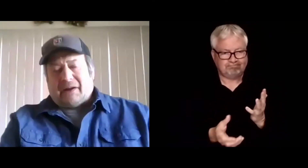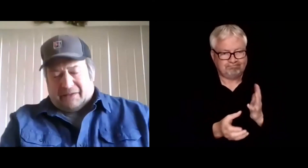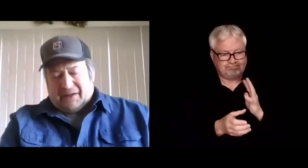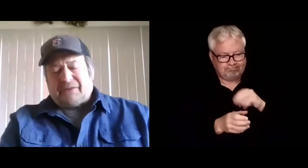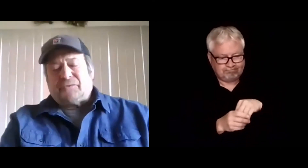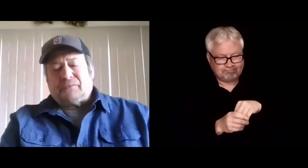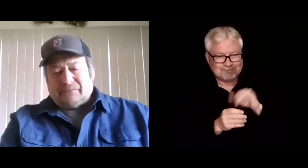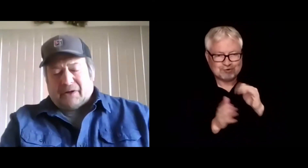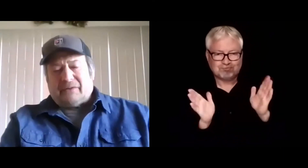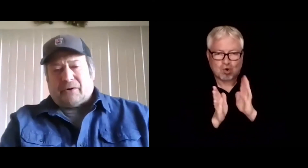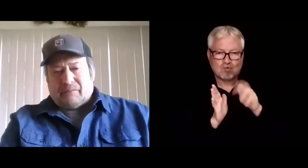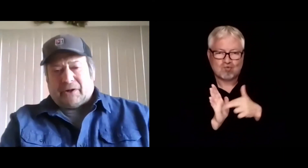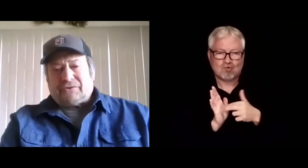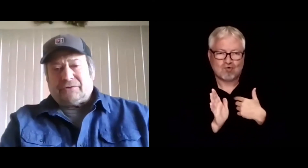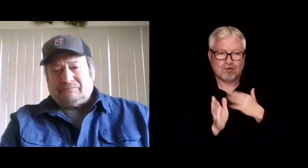and I thank you very, very much.